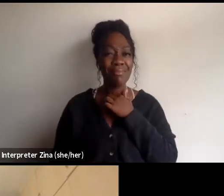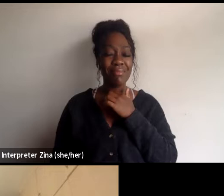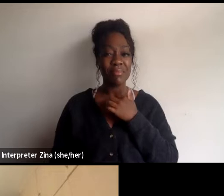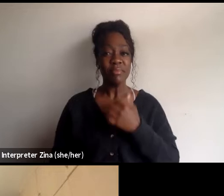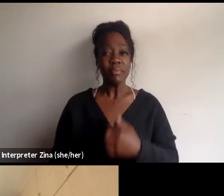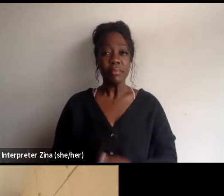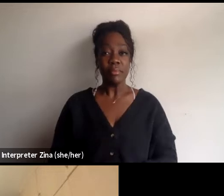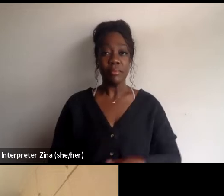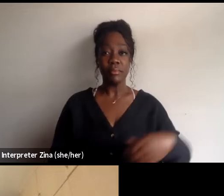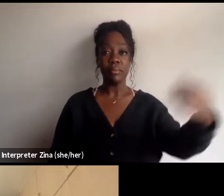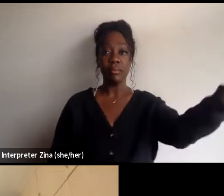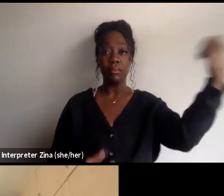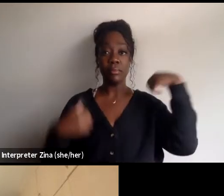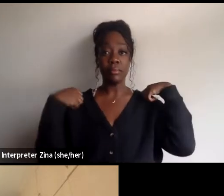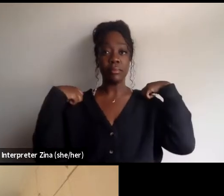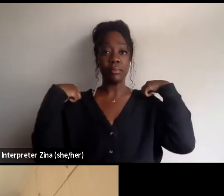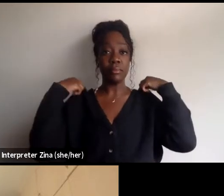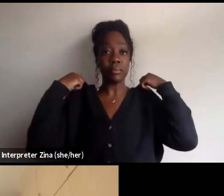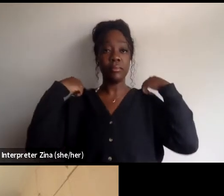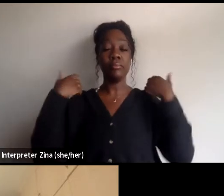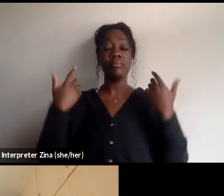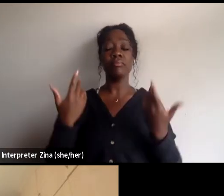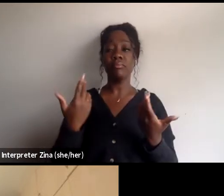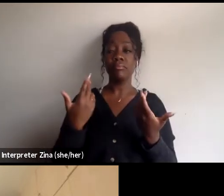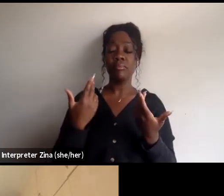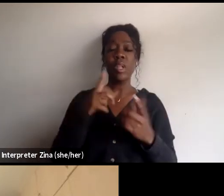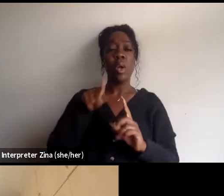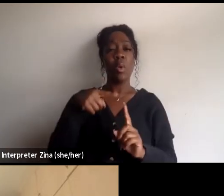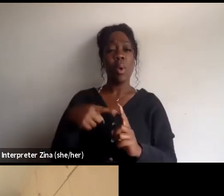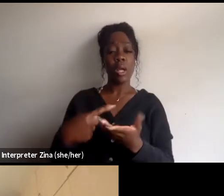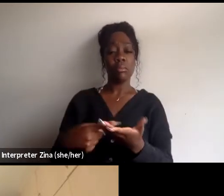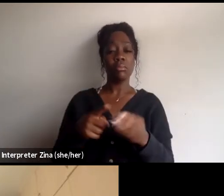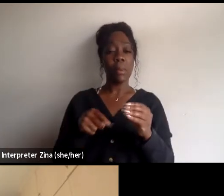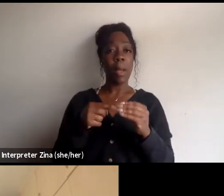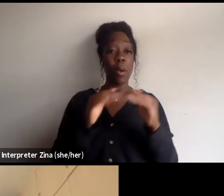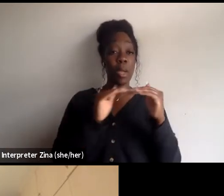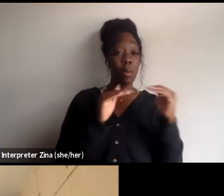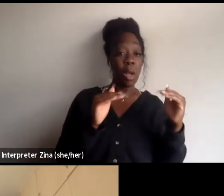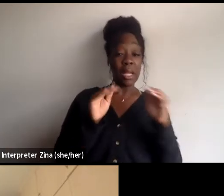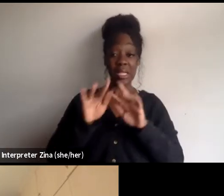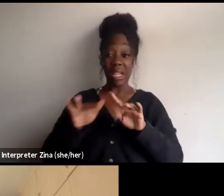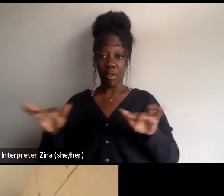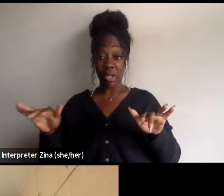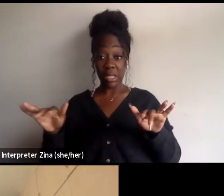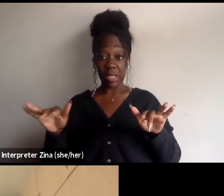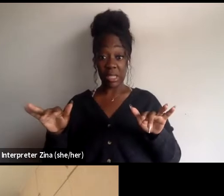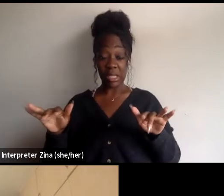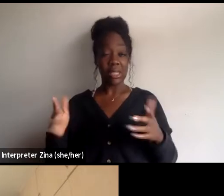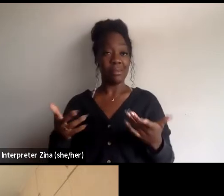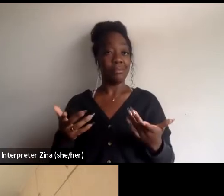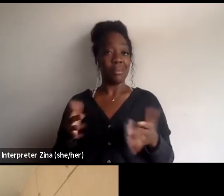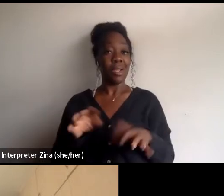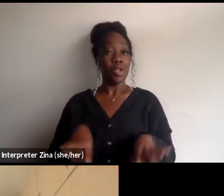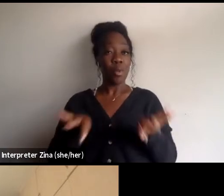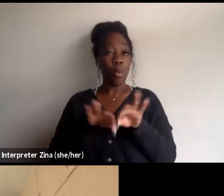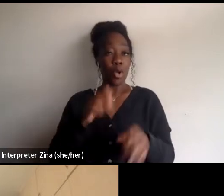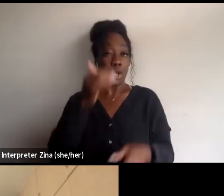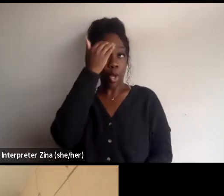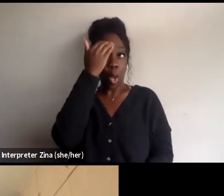I think when I talk about equality and diversity the starting point is diversity exists. We don't need to invent it, it's here.